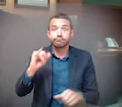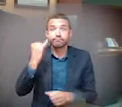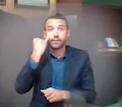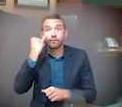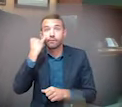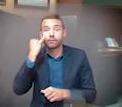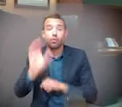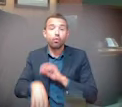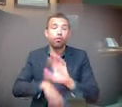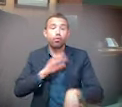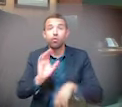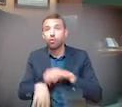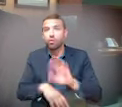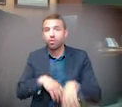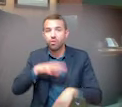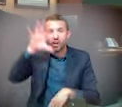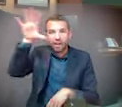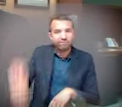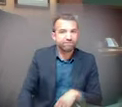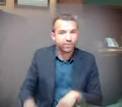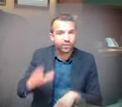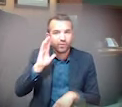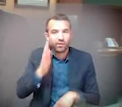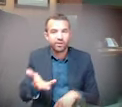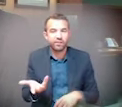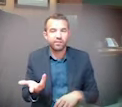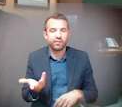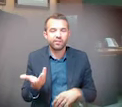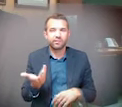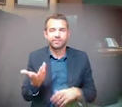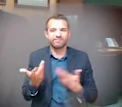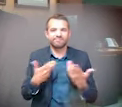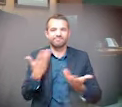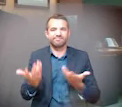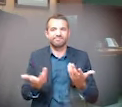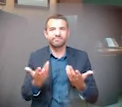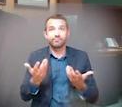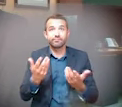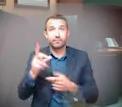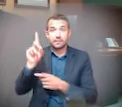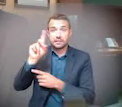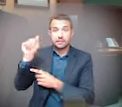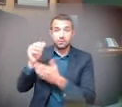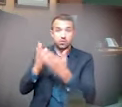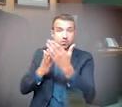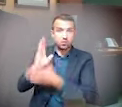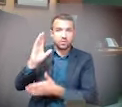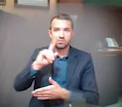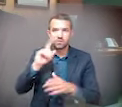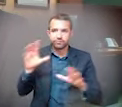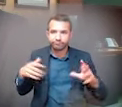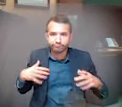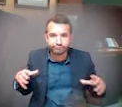And although the major push of the Disability Rights movement may not be happening now,